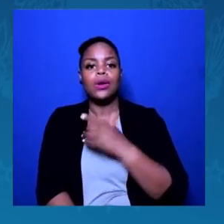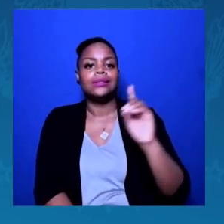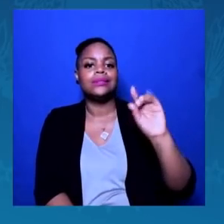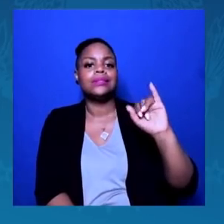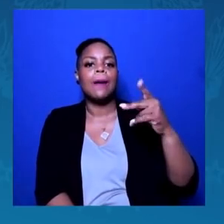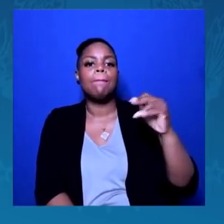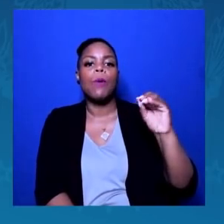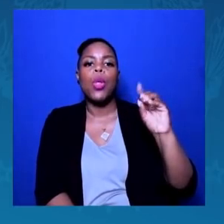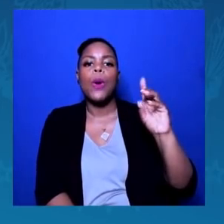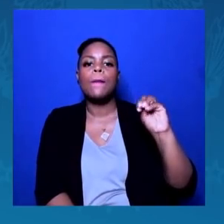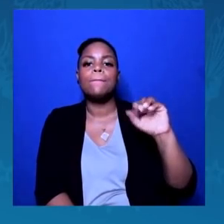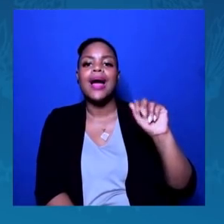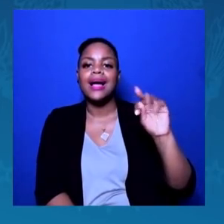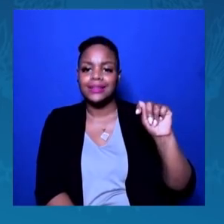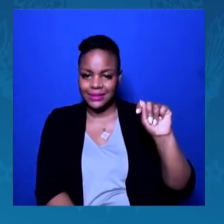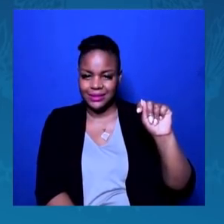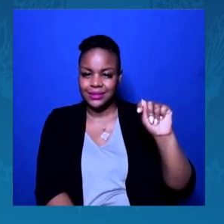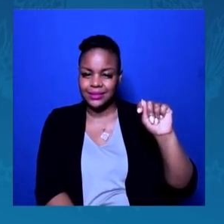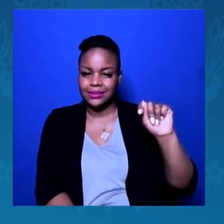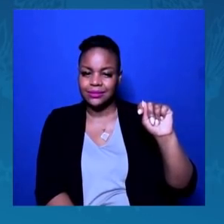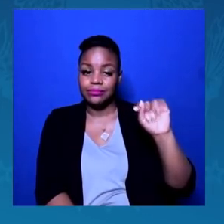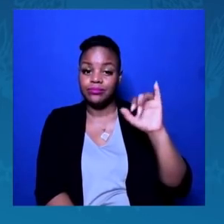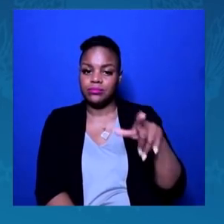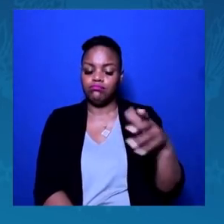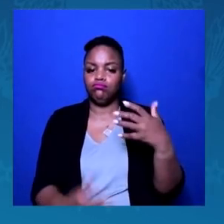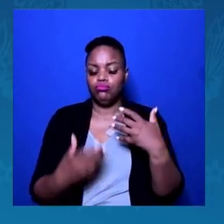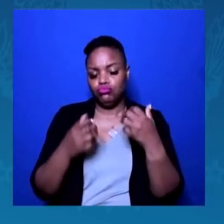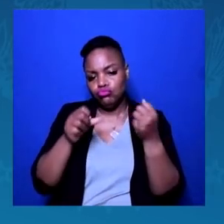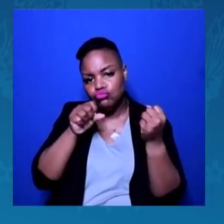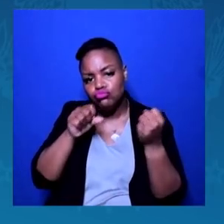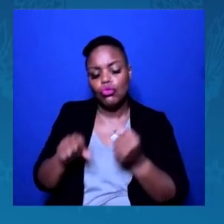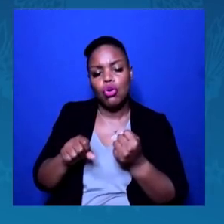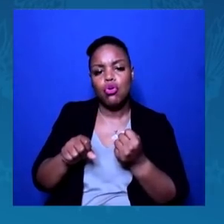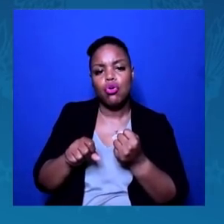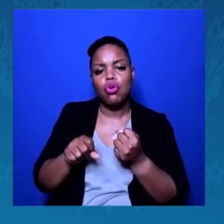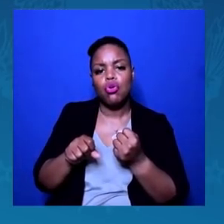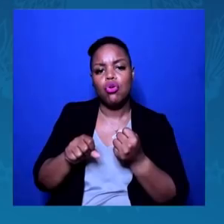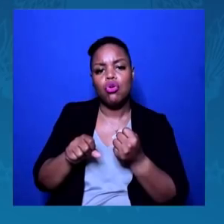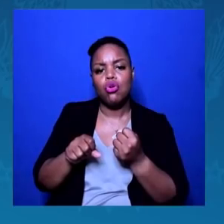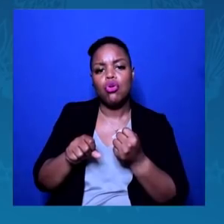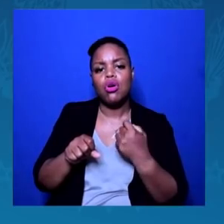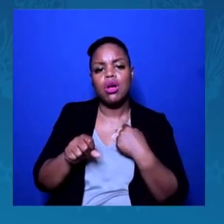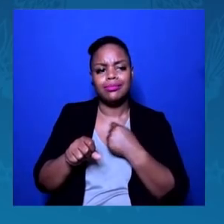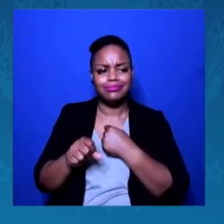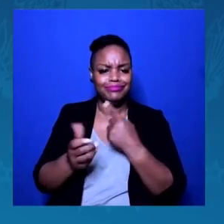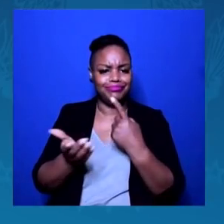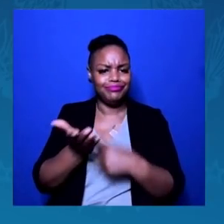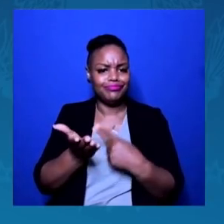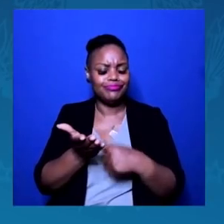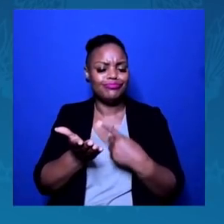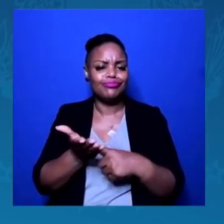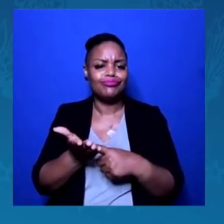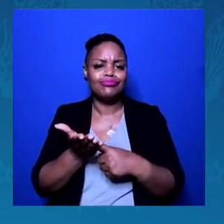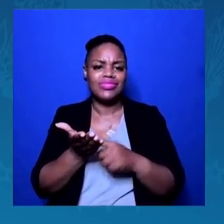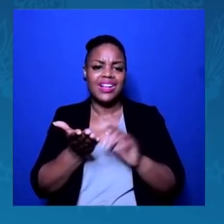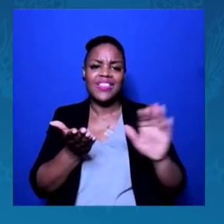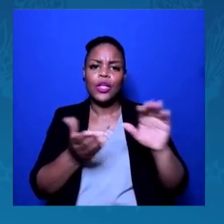I talked with them extensively about the importance of their work and also a recognition of the sacrifice they make.